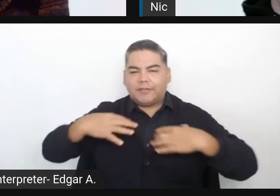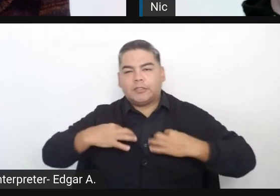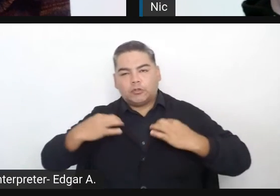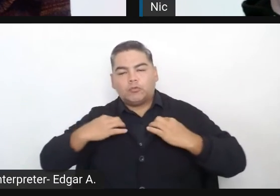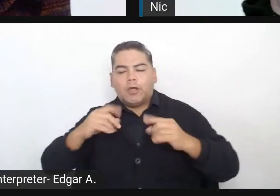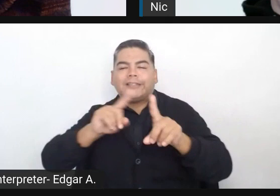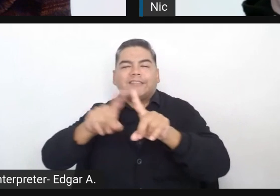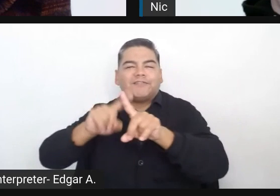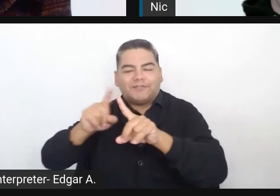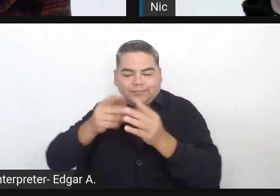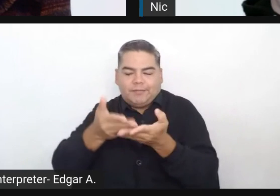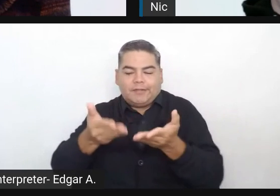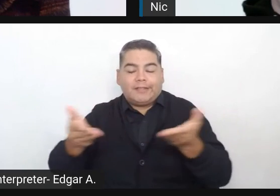We'll see you here right back after the break.